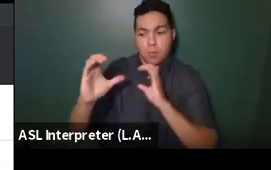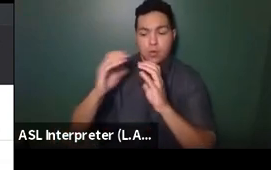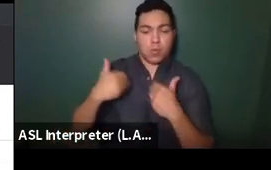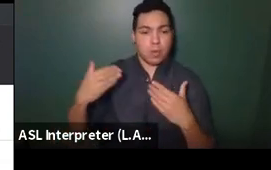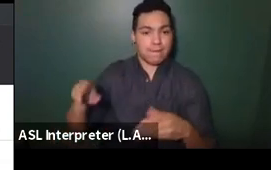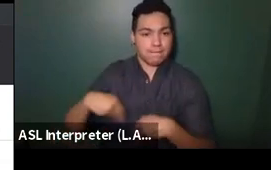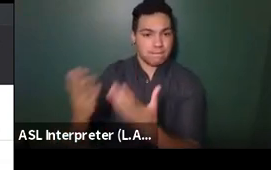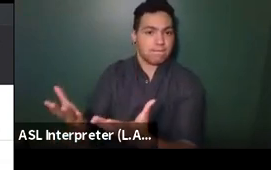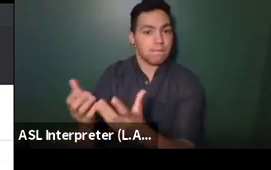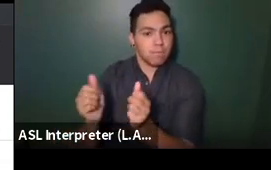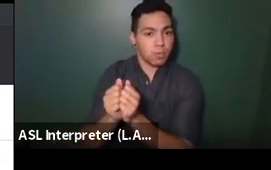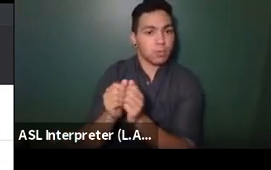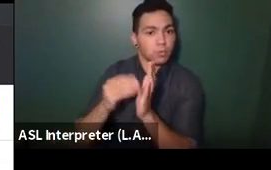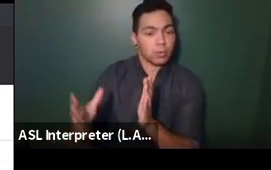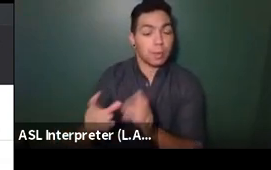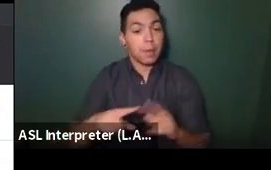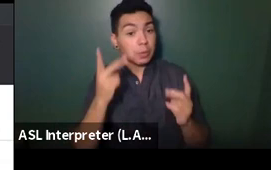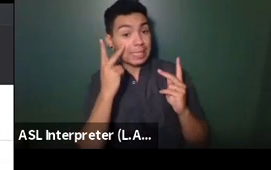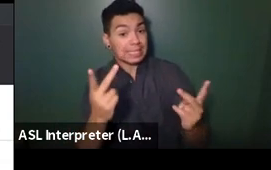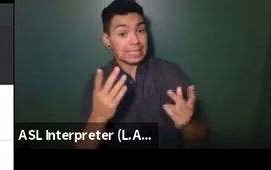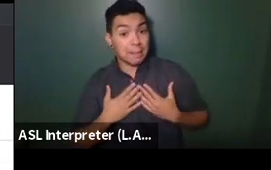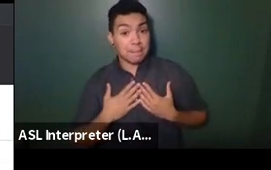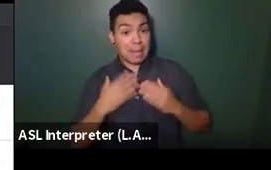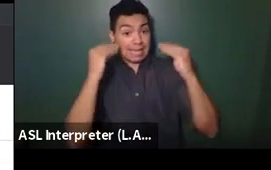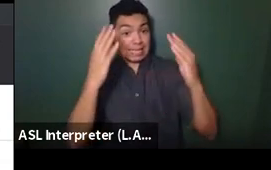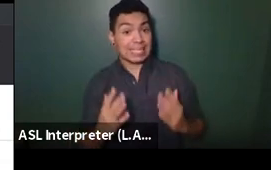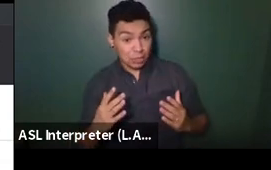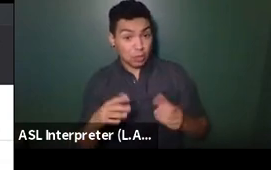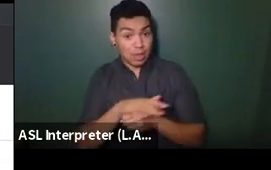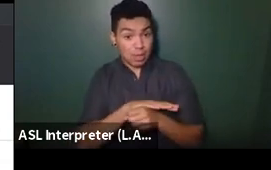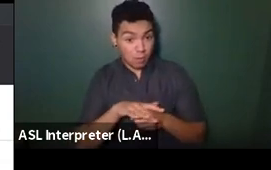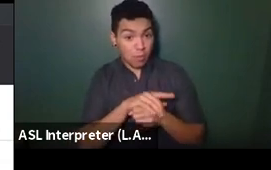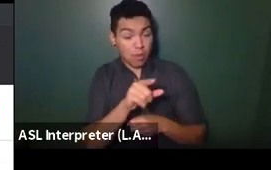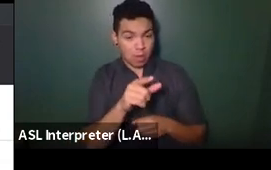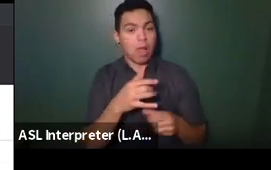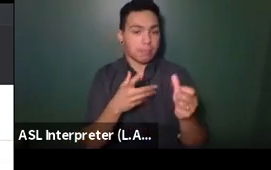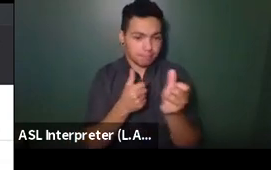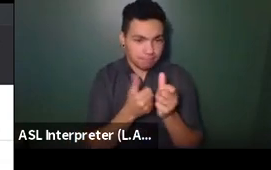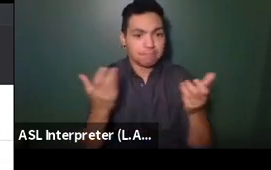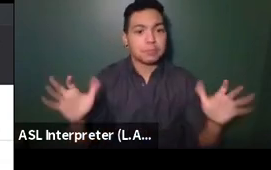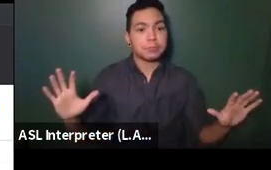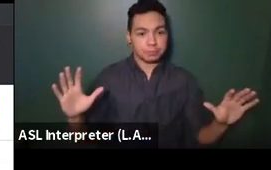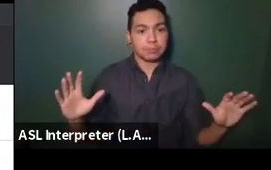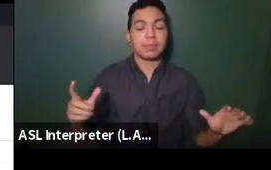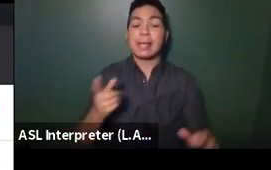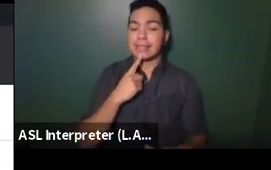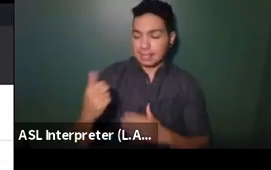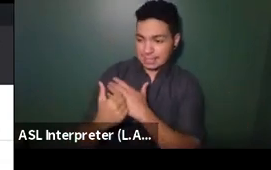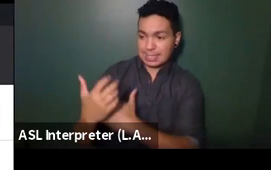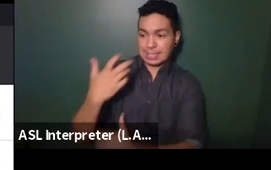Katherine Livick - ESD 112: But you can see that in my teacher format here. It did update and it says that he turned it in. I gave him a comment. I didn't give him a grade.